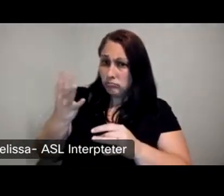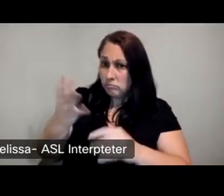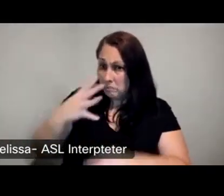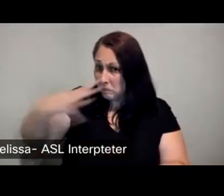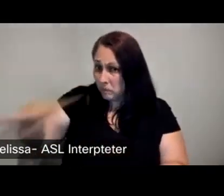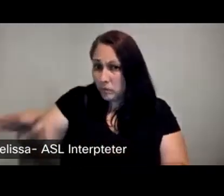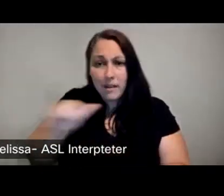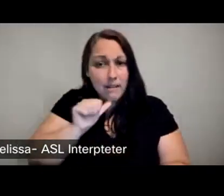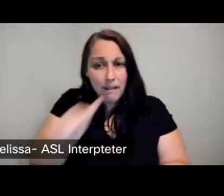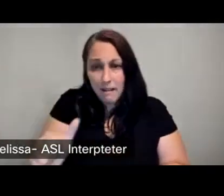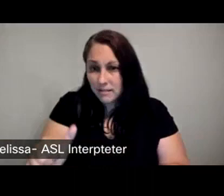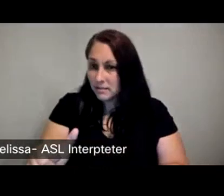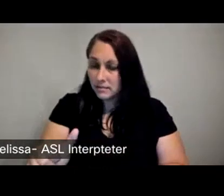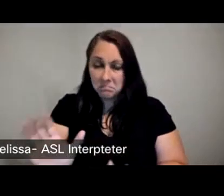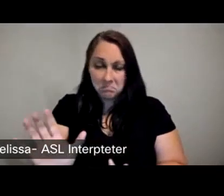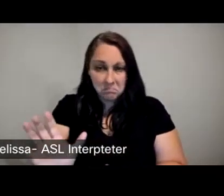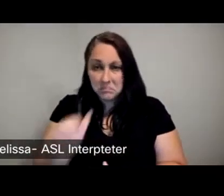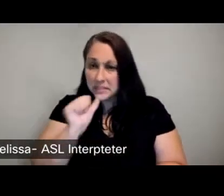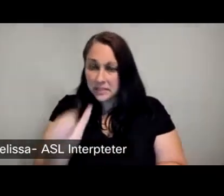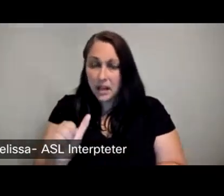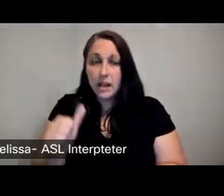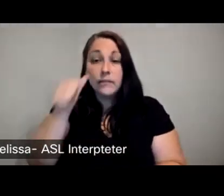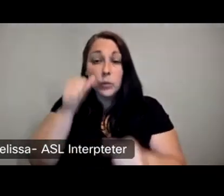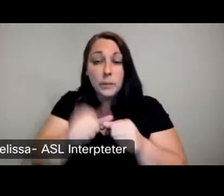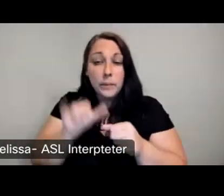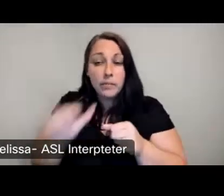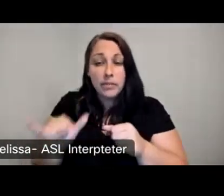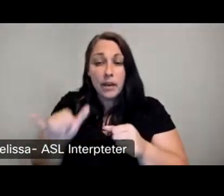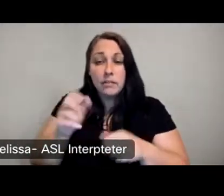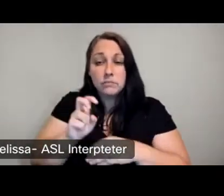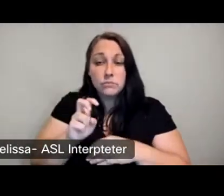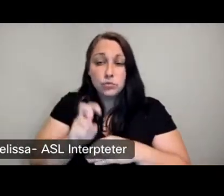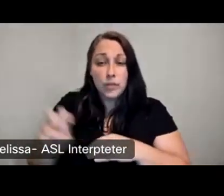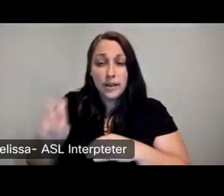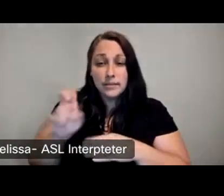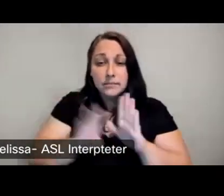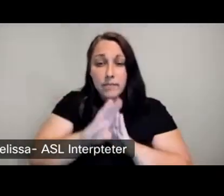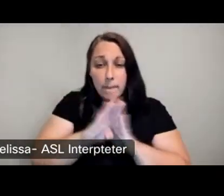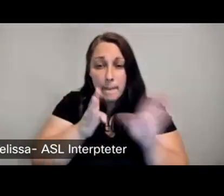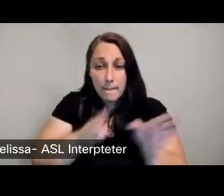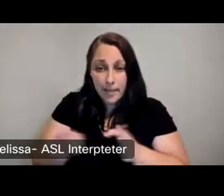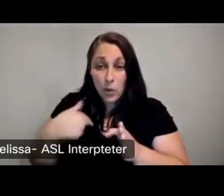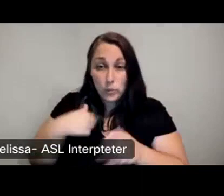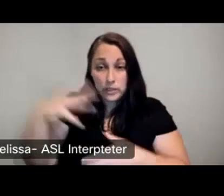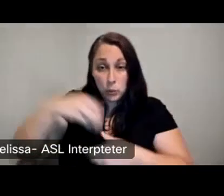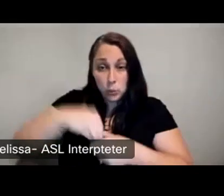terms of development plan we did include extending the route um basically as a loop